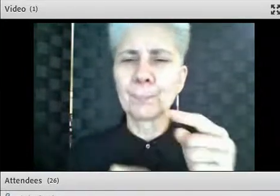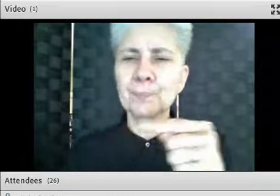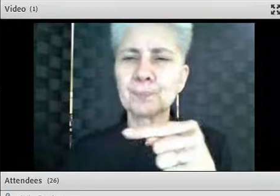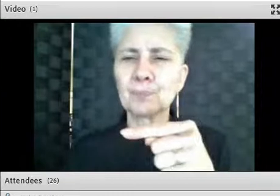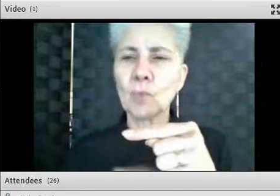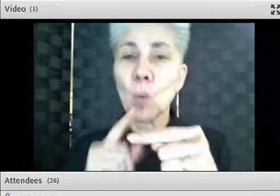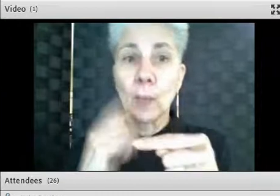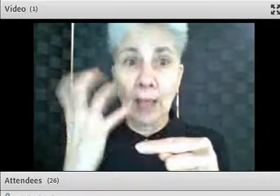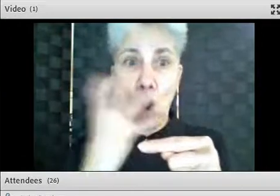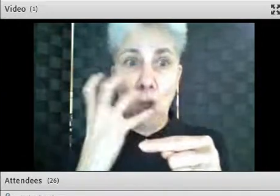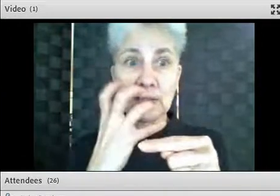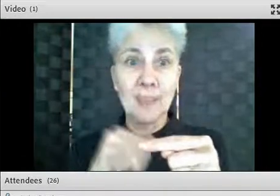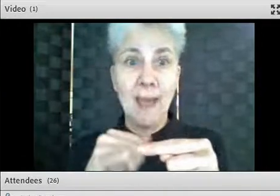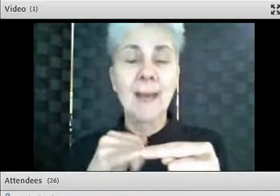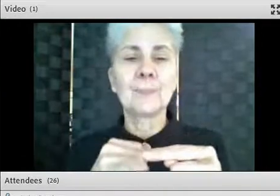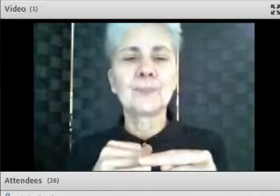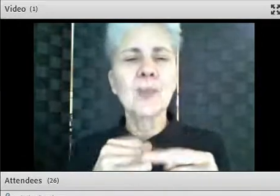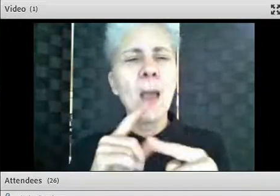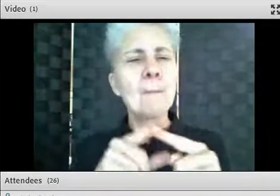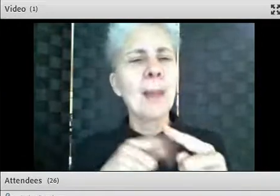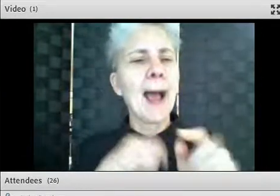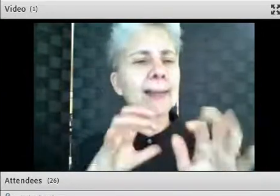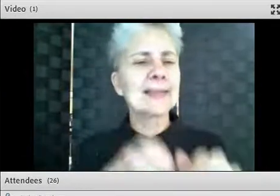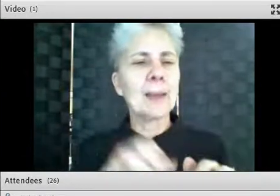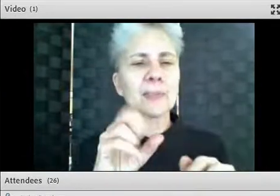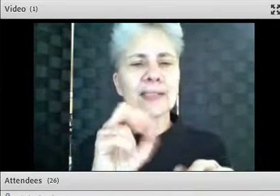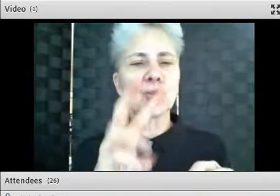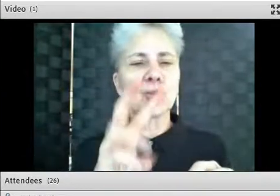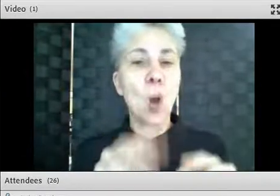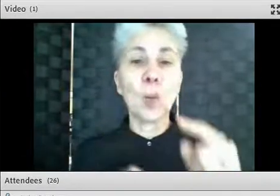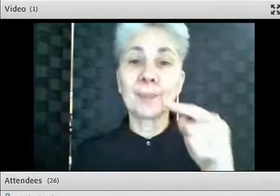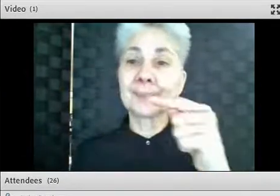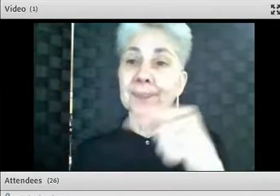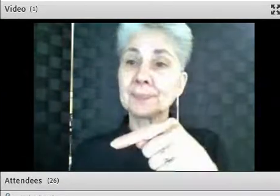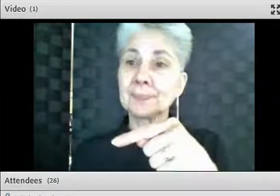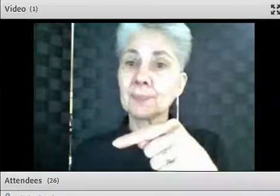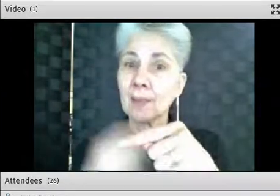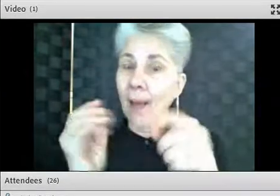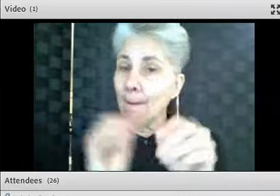It's a really awesome website, but I just typed in Snow here and then magic.